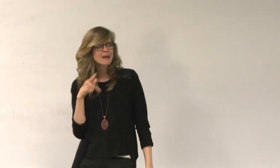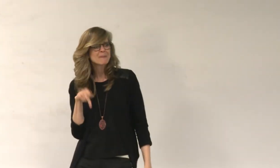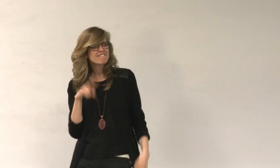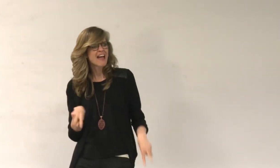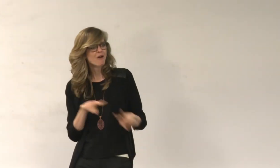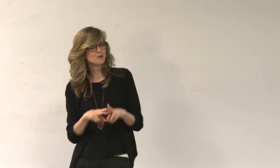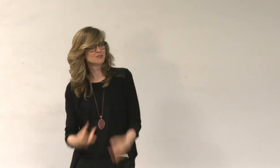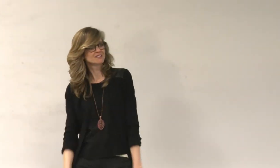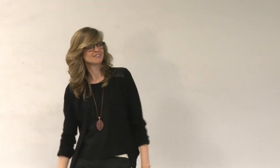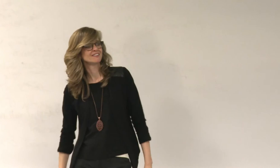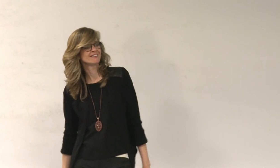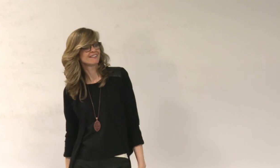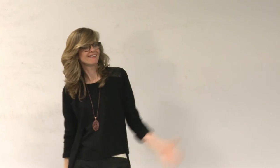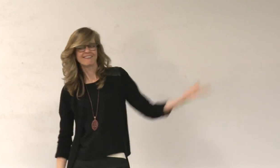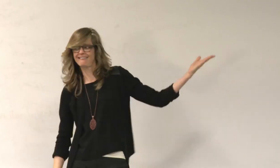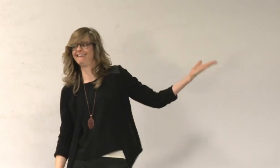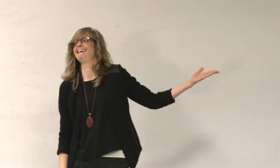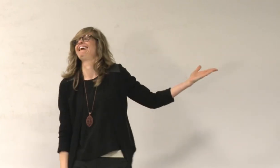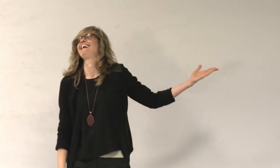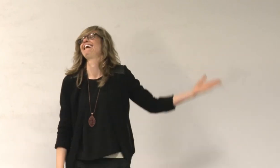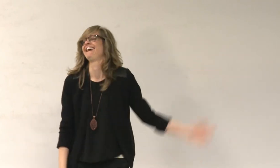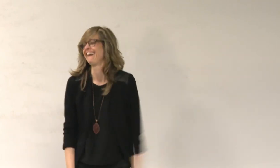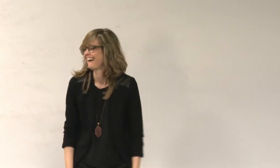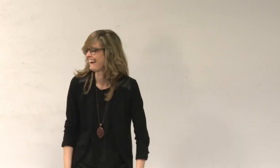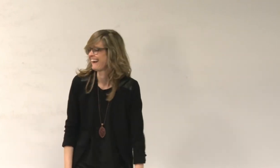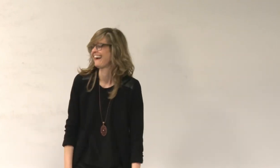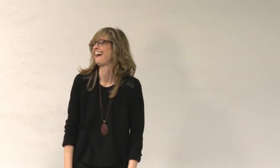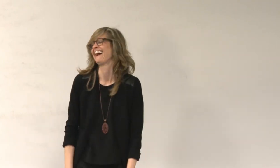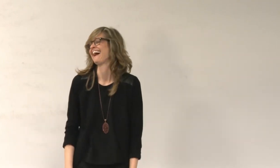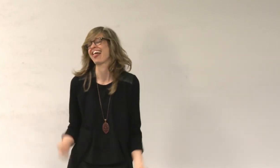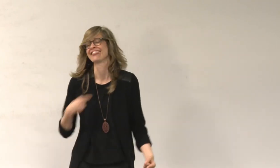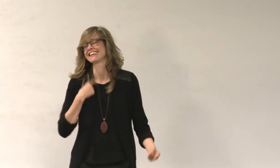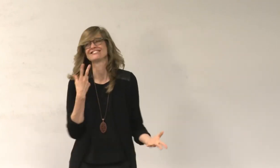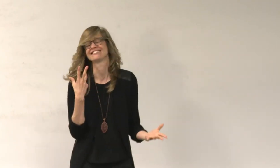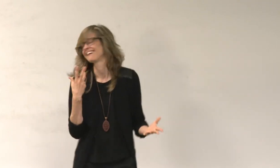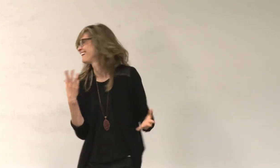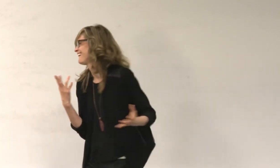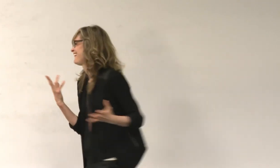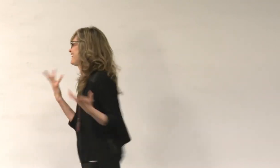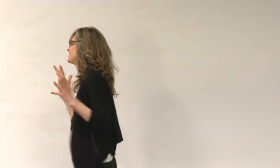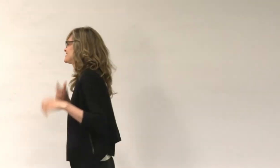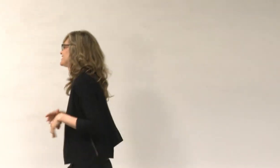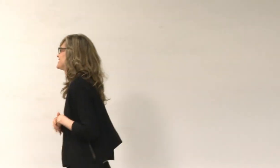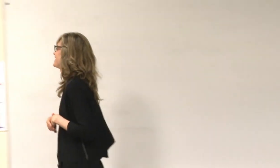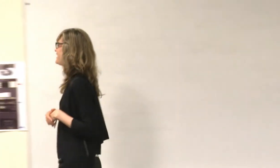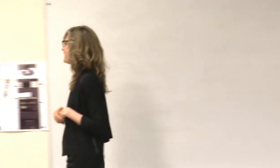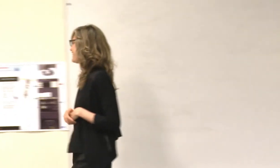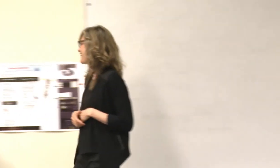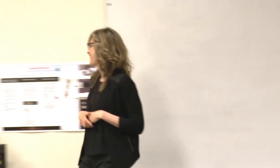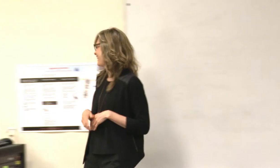I THOUGHT IT WAS CRAZY. IT WAS ABOUT P-VALUES. WHO WOULD HAVE THOUGHT? I COULDN'T IMAGINE THAT WOULD BE SUCH A POPULAR TOPIC.